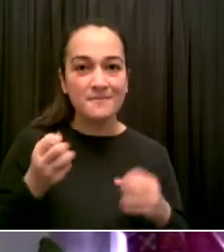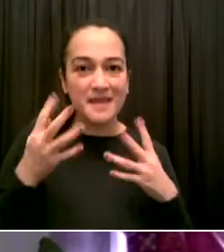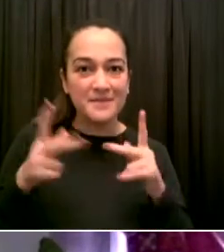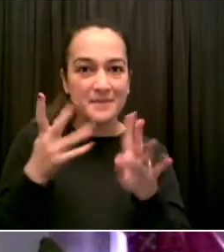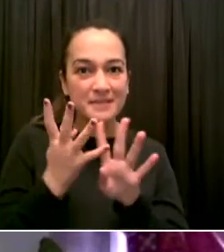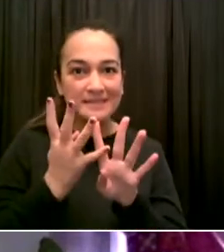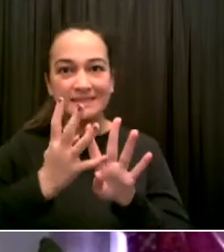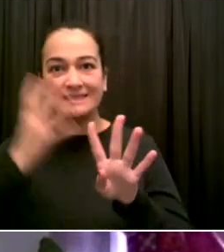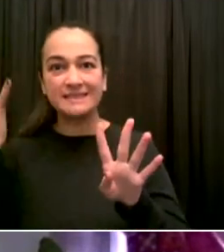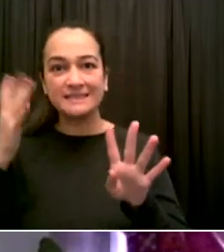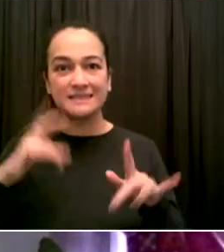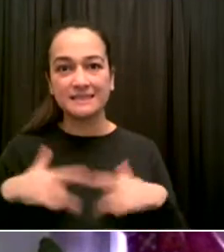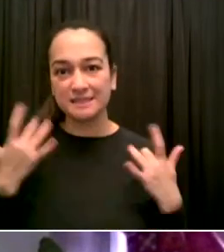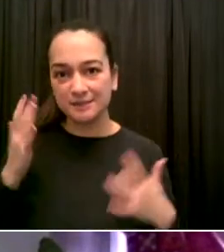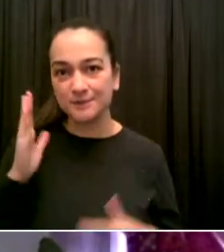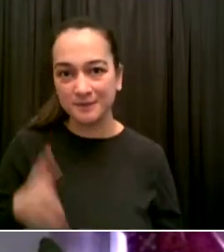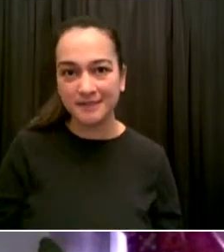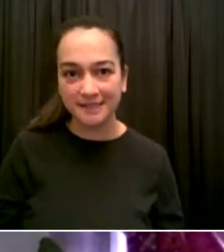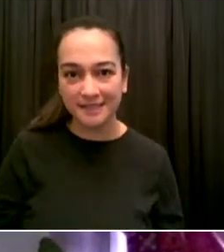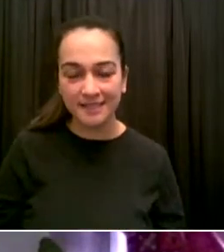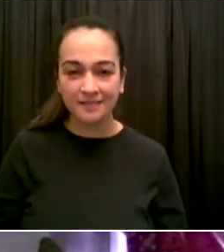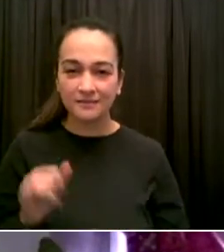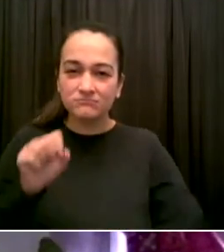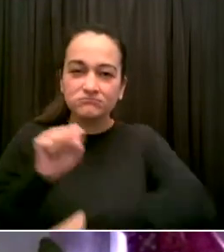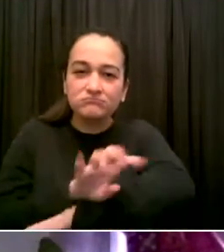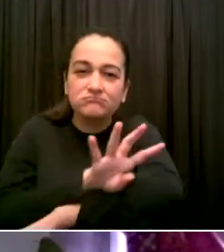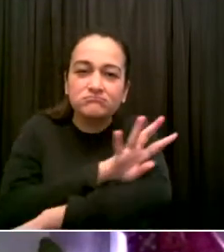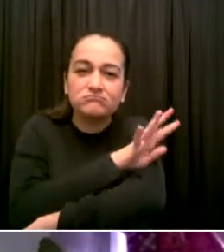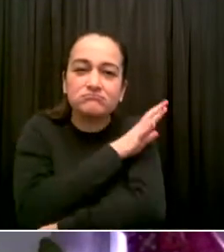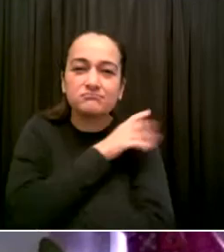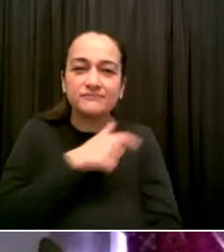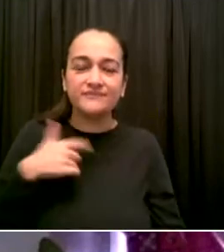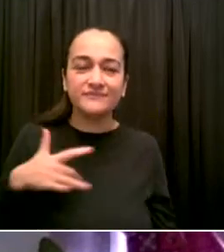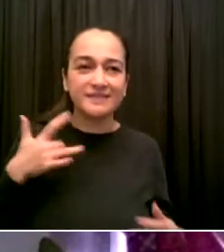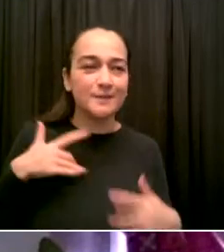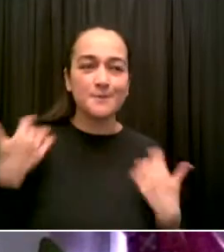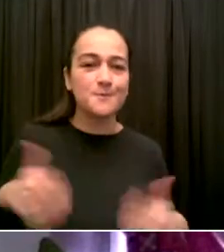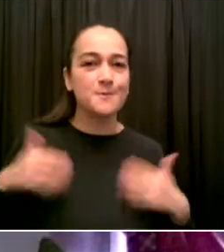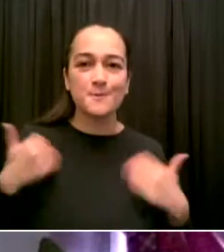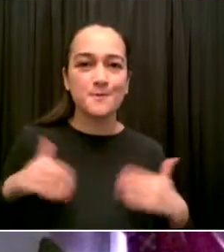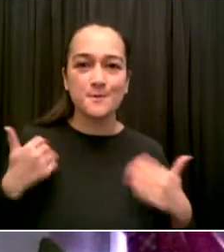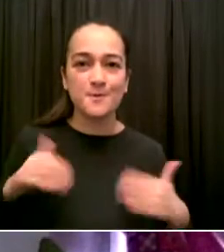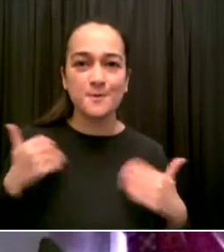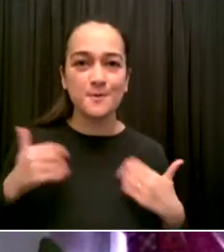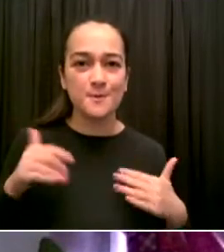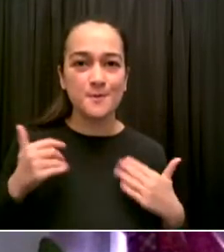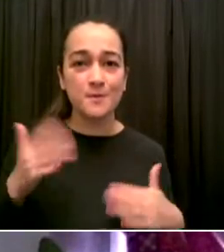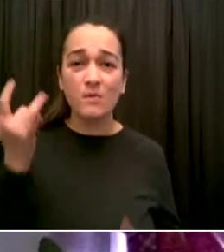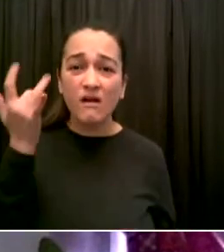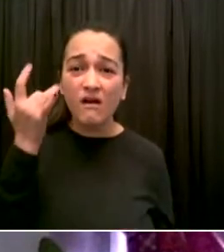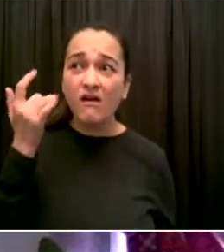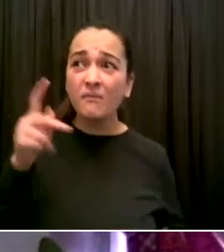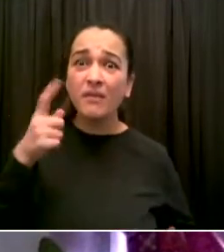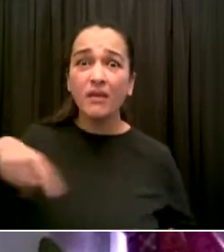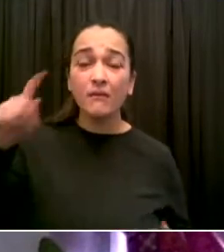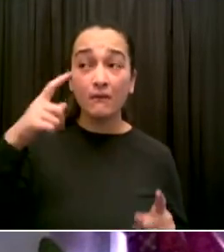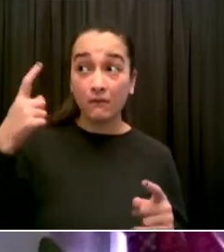EVEN DO IT CLOSE TO JUSTICE. IT WAS STANDING OVATIONS BEFORE